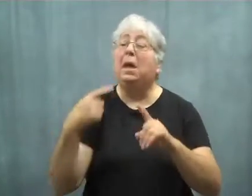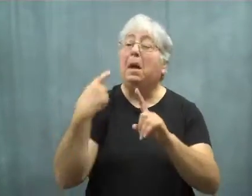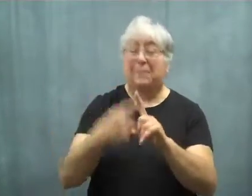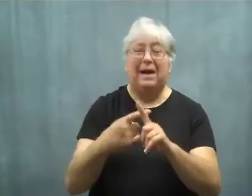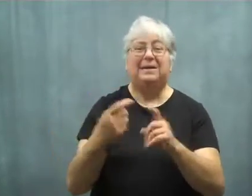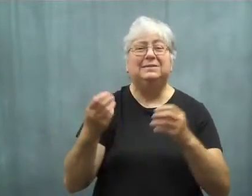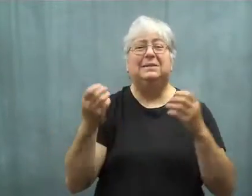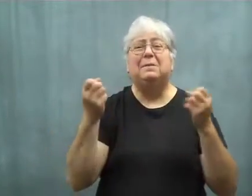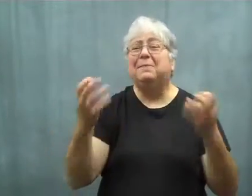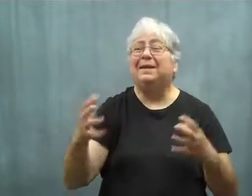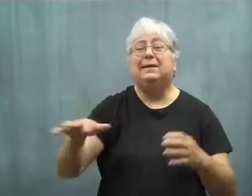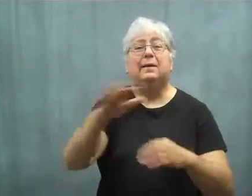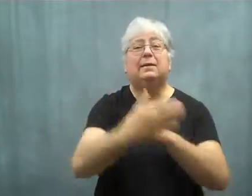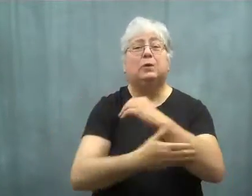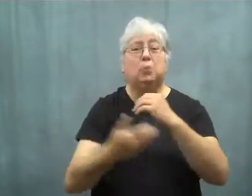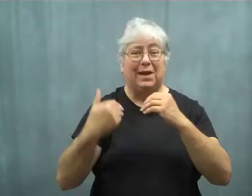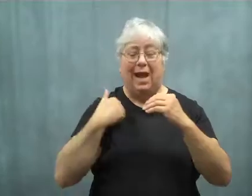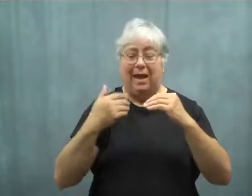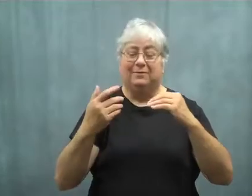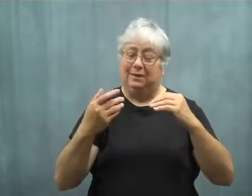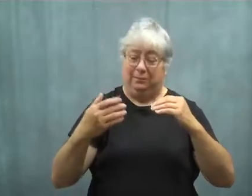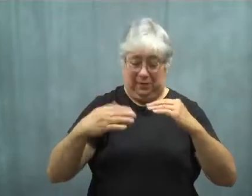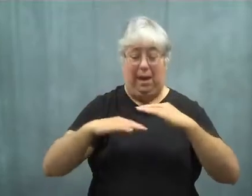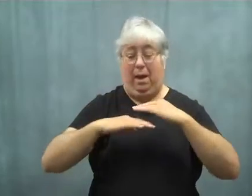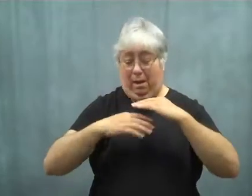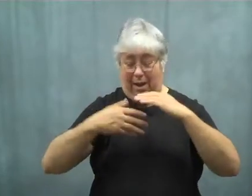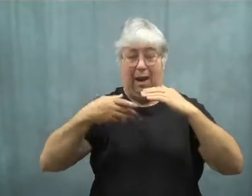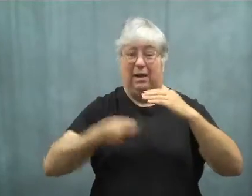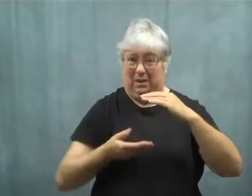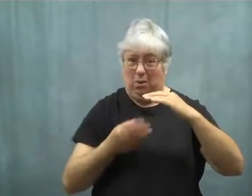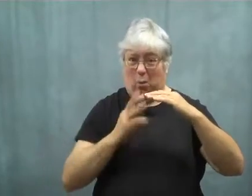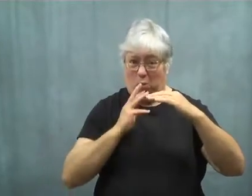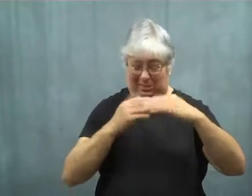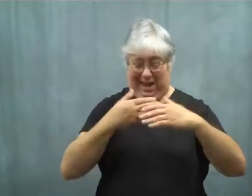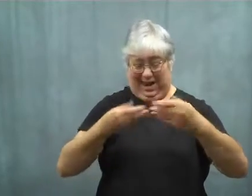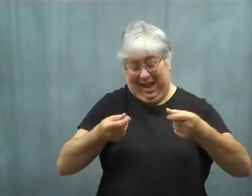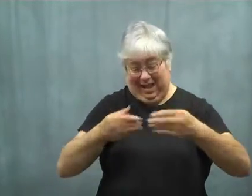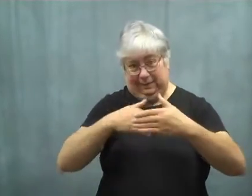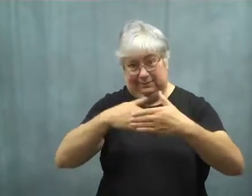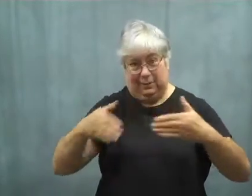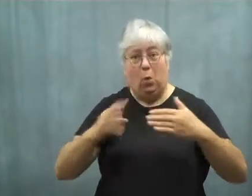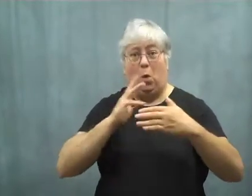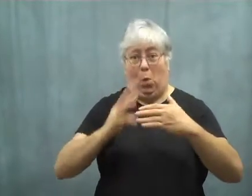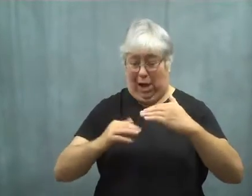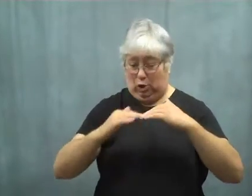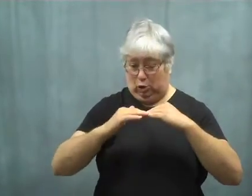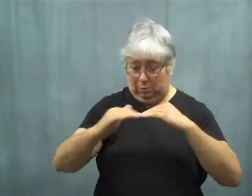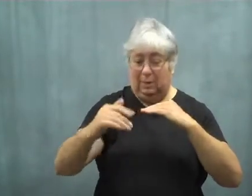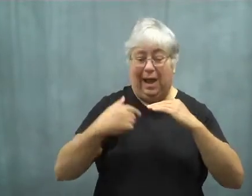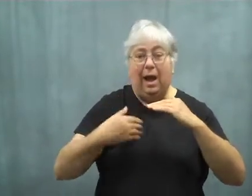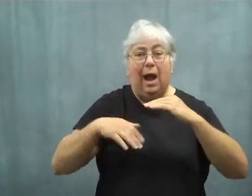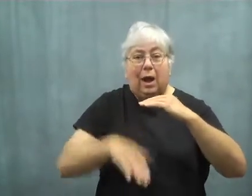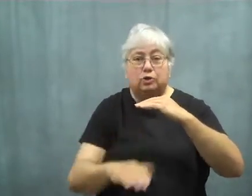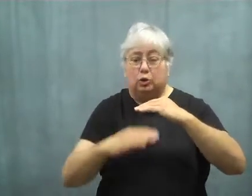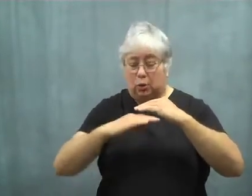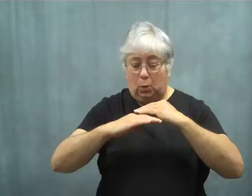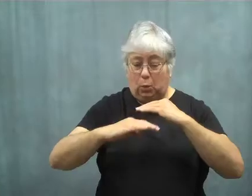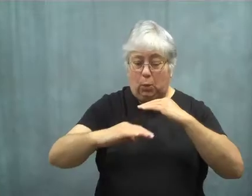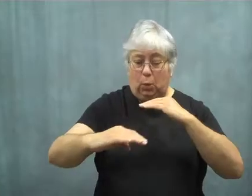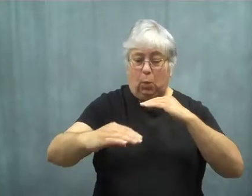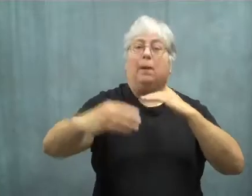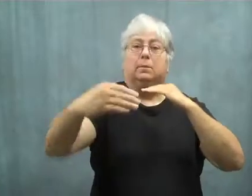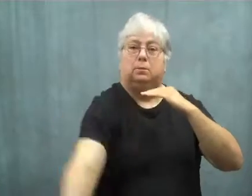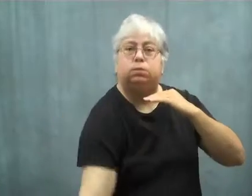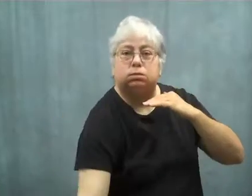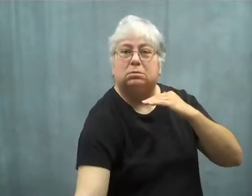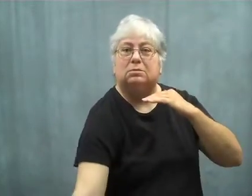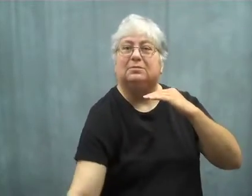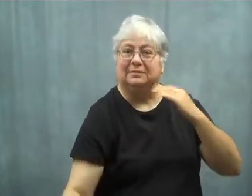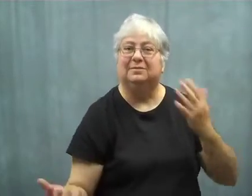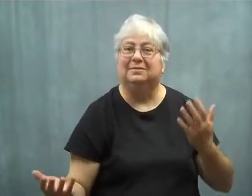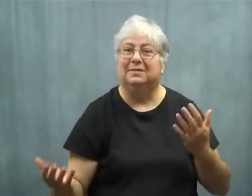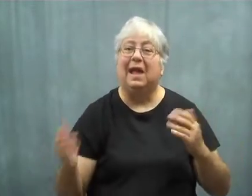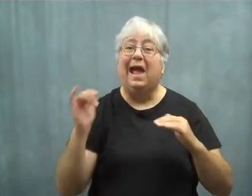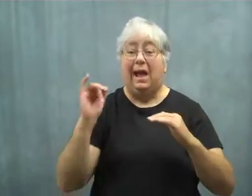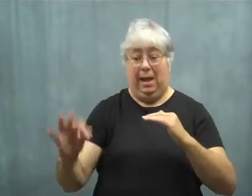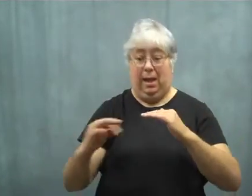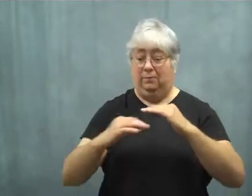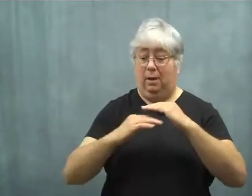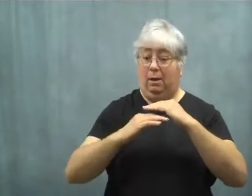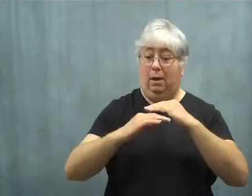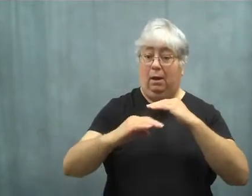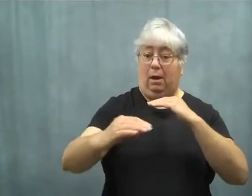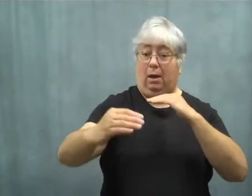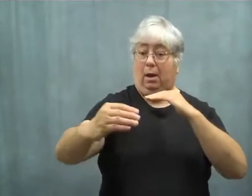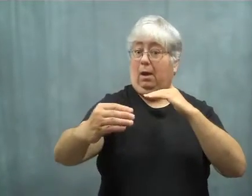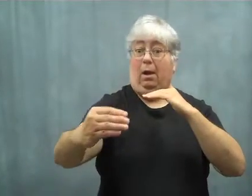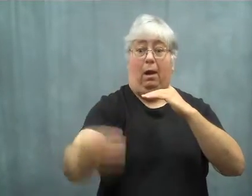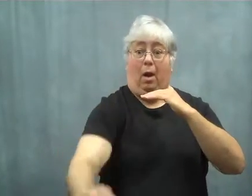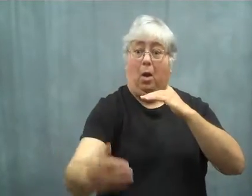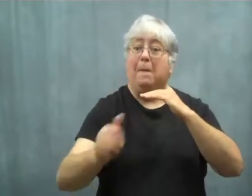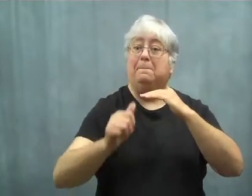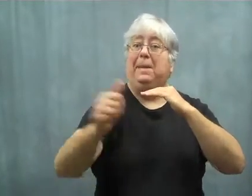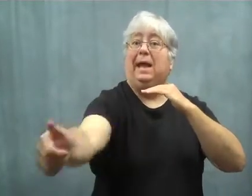There is also a continental shelf that extends underwater from the shoreline.